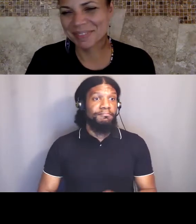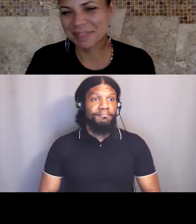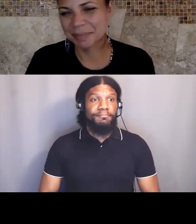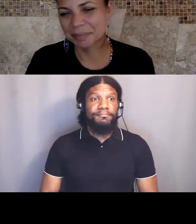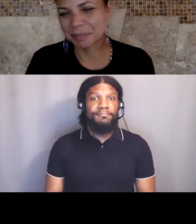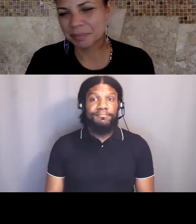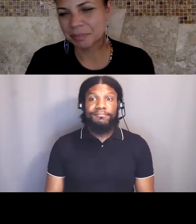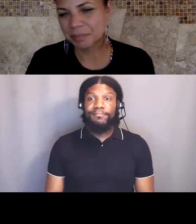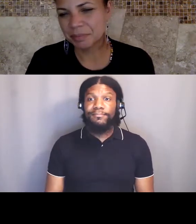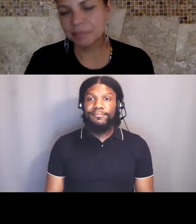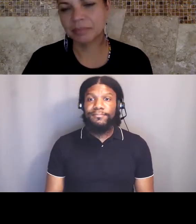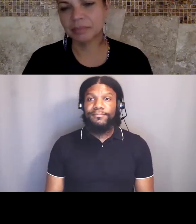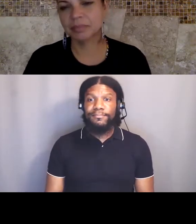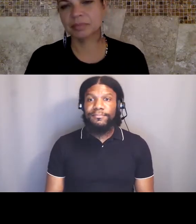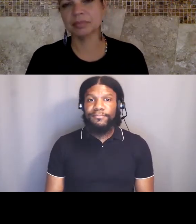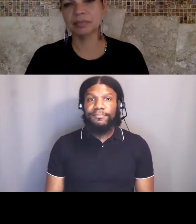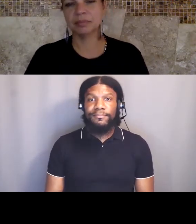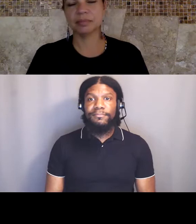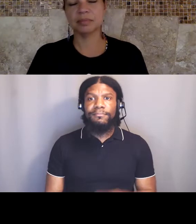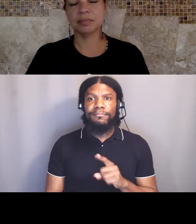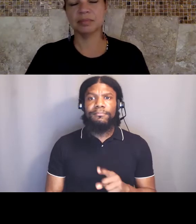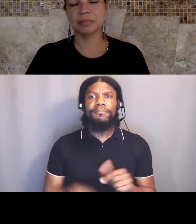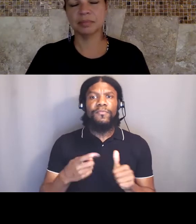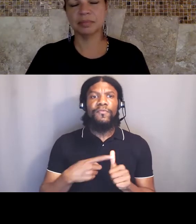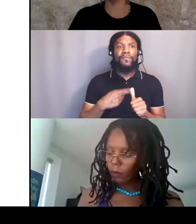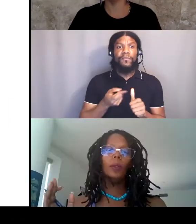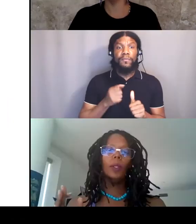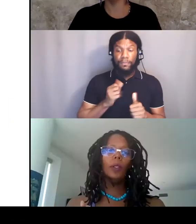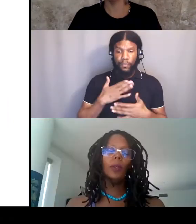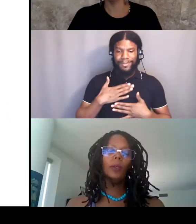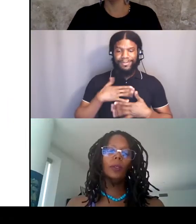Okay, so let's start with a deep breath in through our nose.